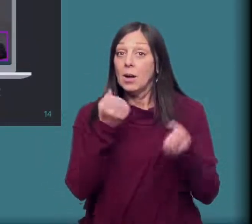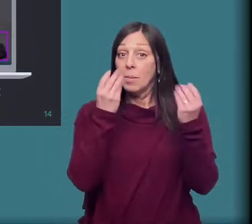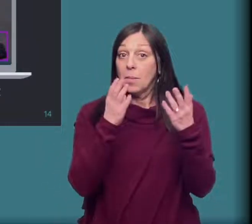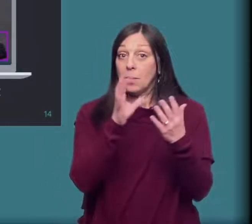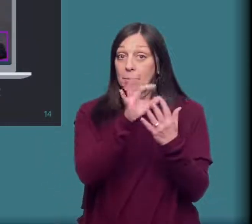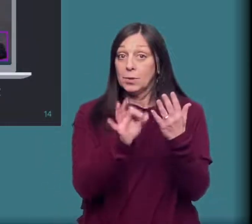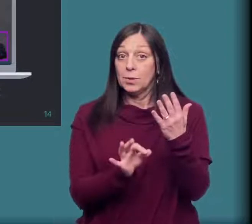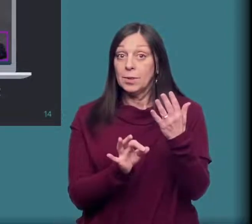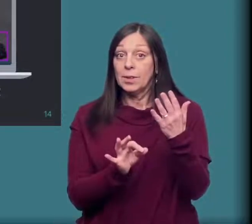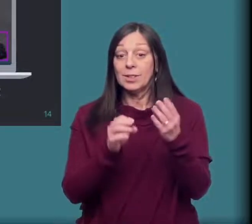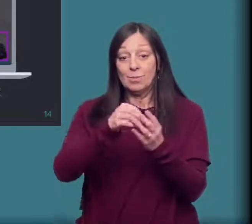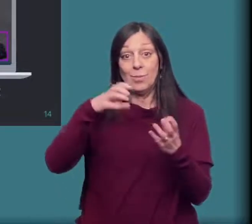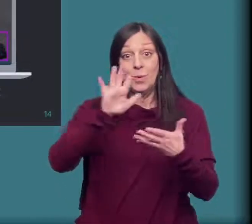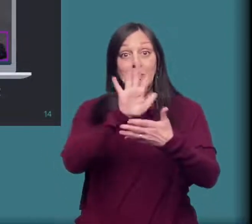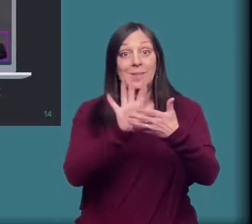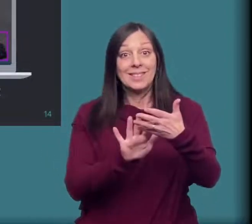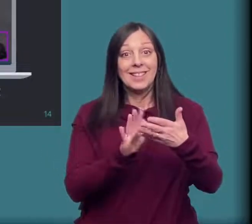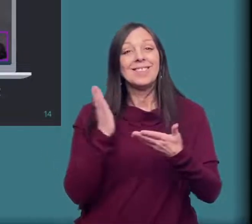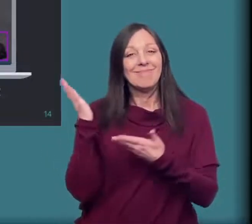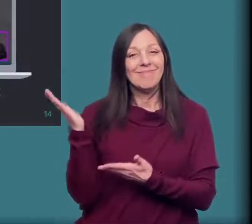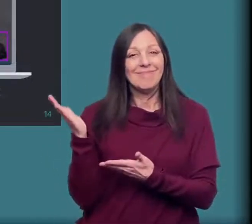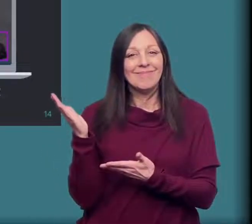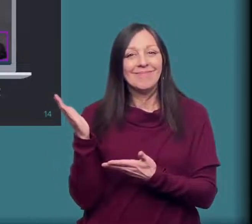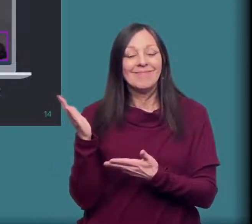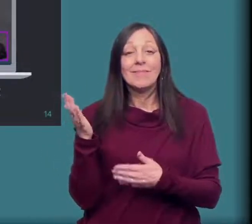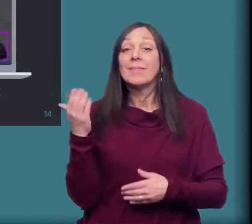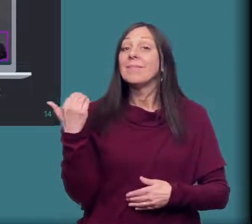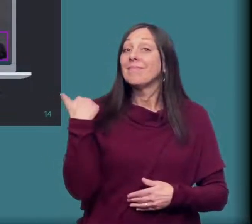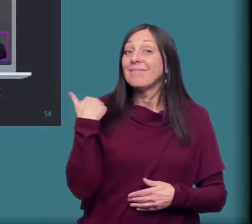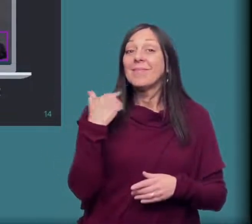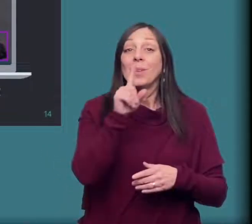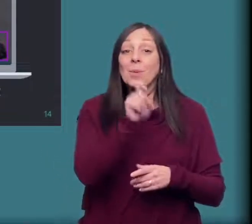These figures show are designed for multiple choice questions, interactive videos and animations